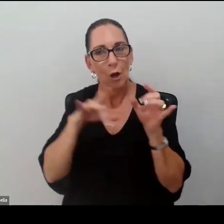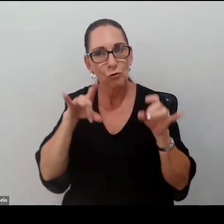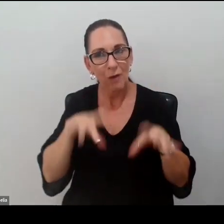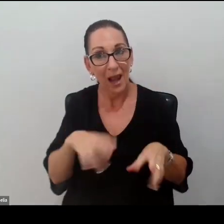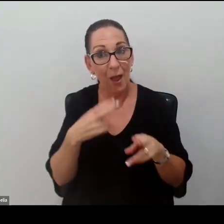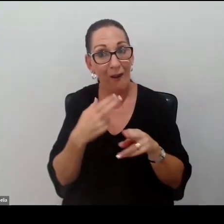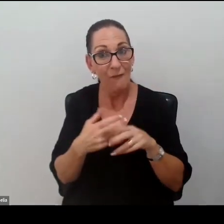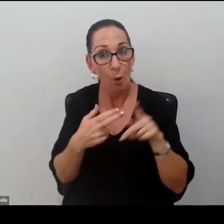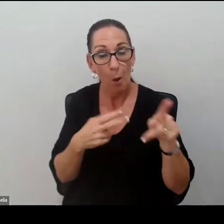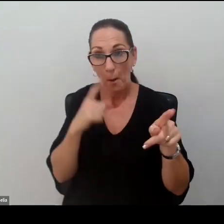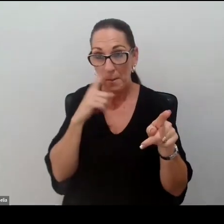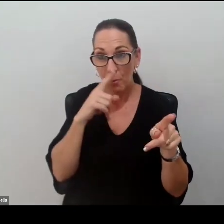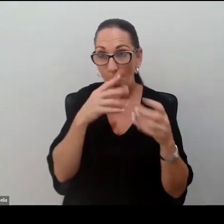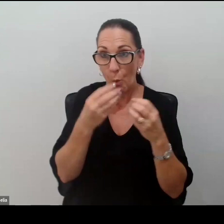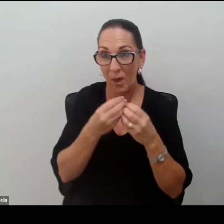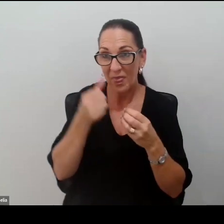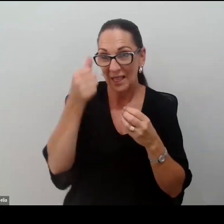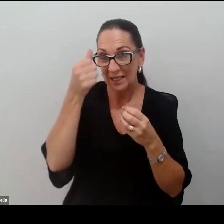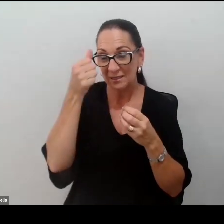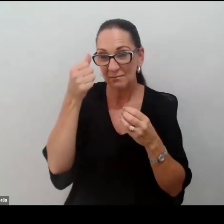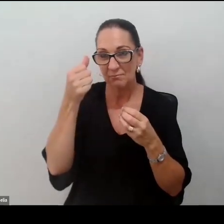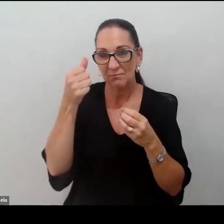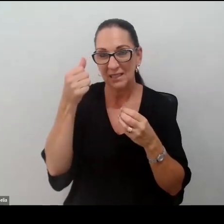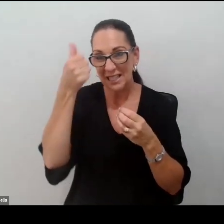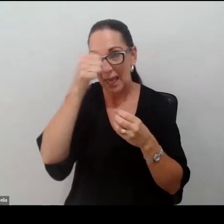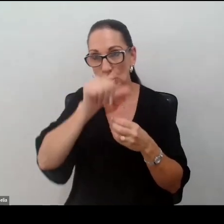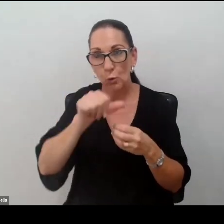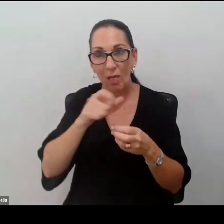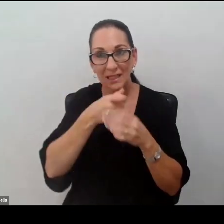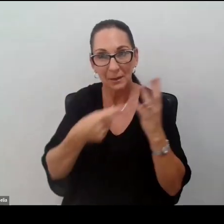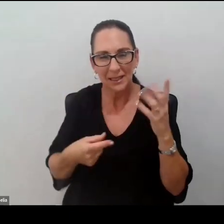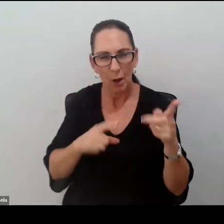with an intellectual disability were very likely to feature heavily in the DRC's work,